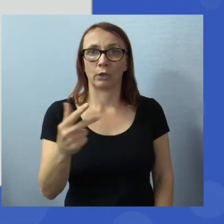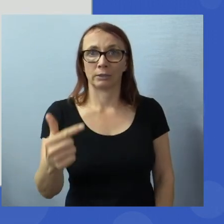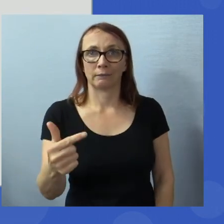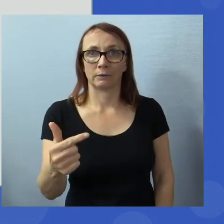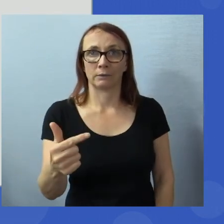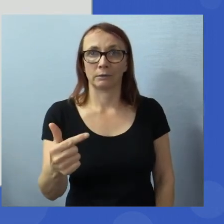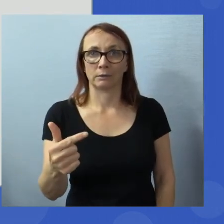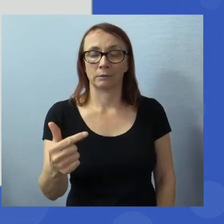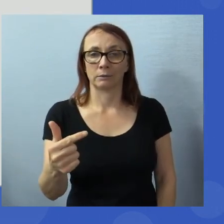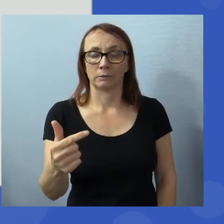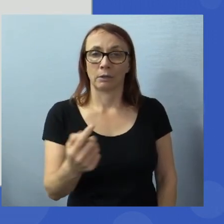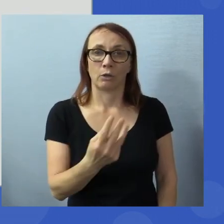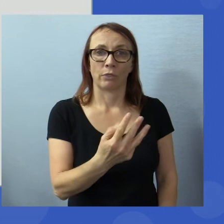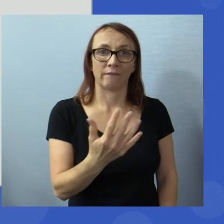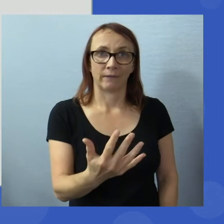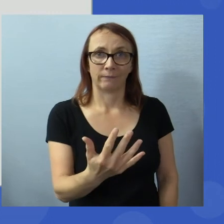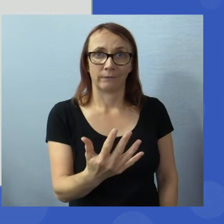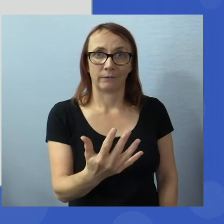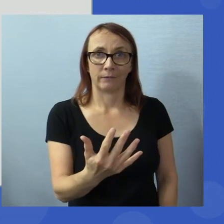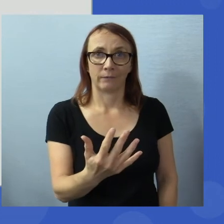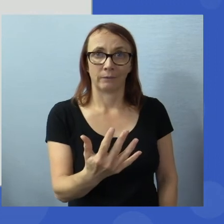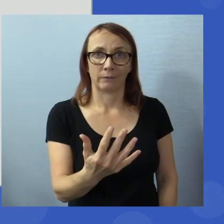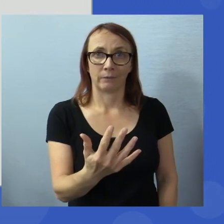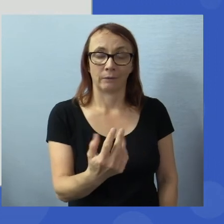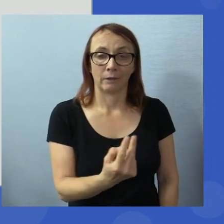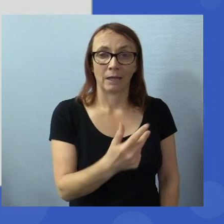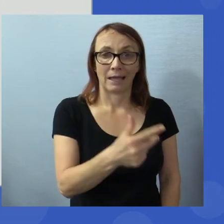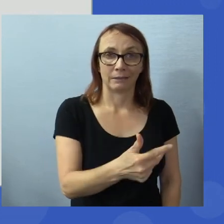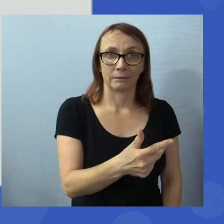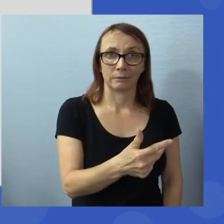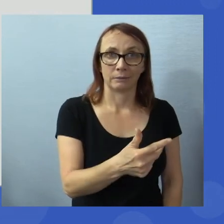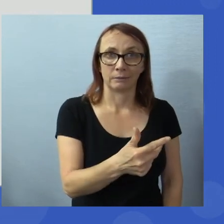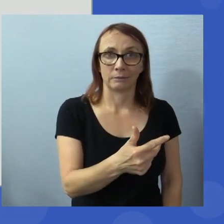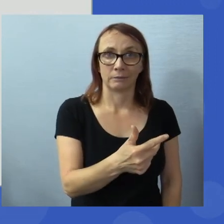percent neither 35 percent disagree 8% and strongly disagree